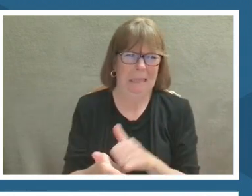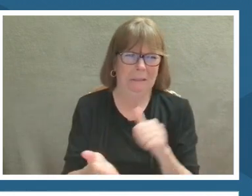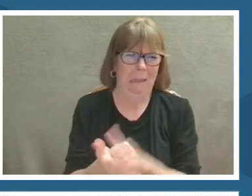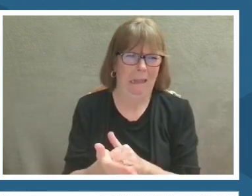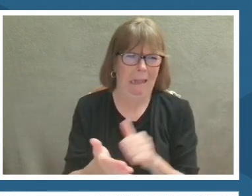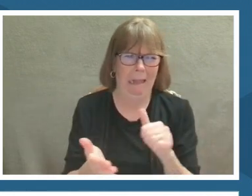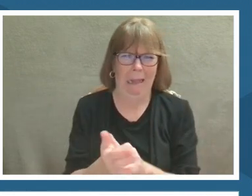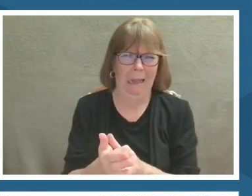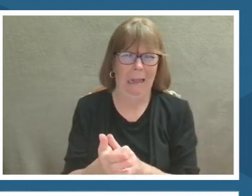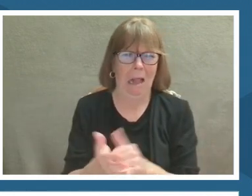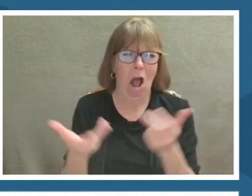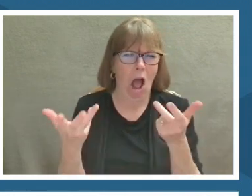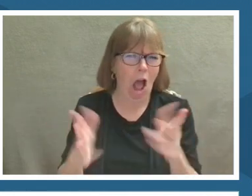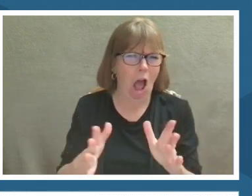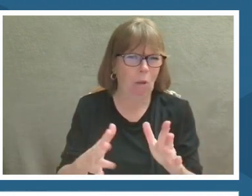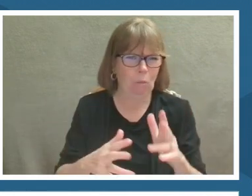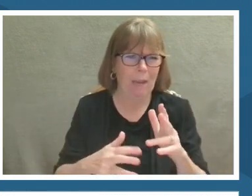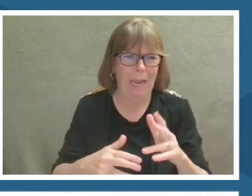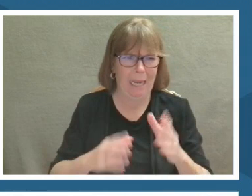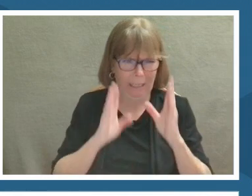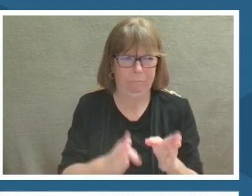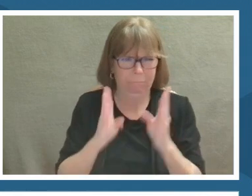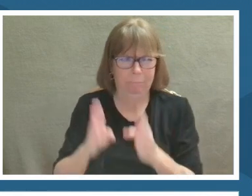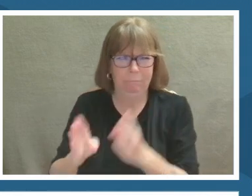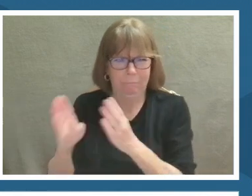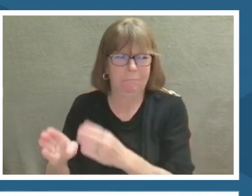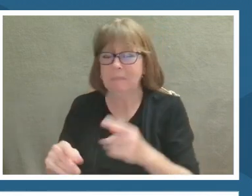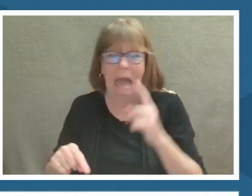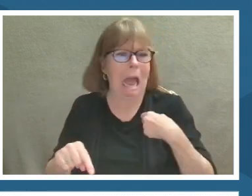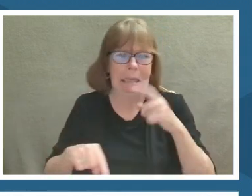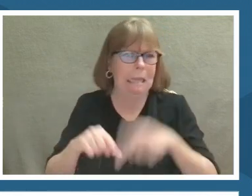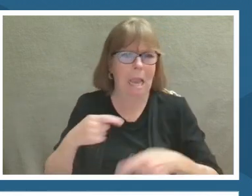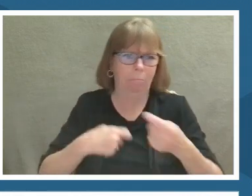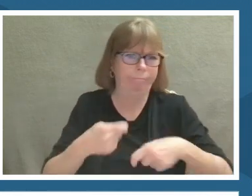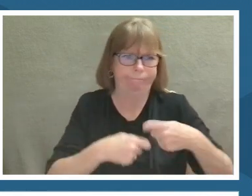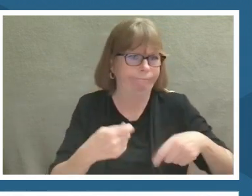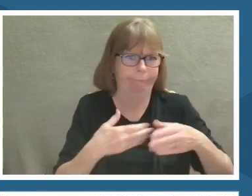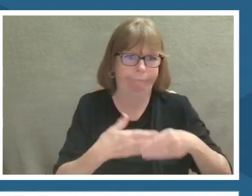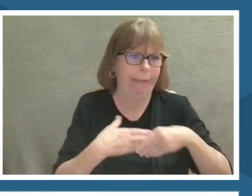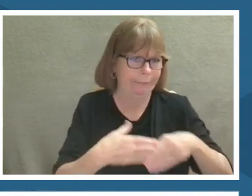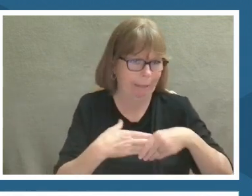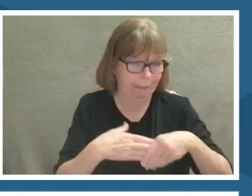structured i don't have the flexibility